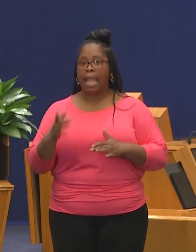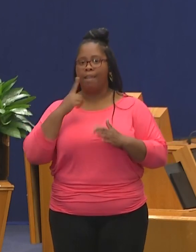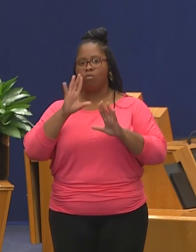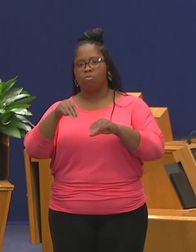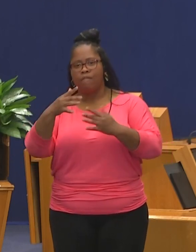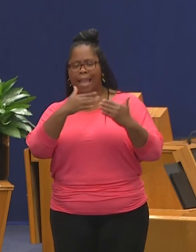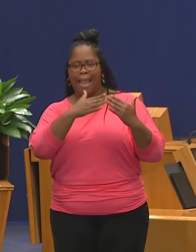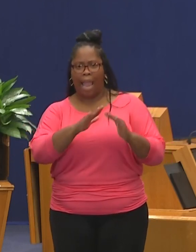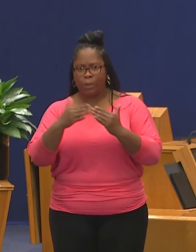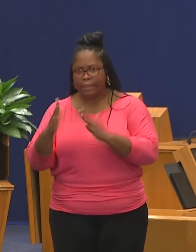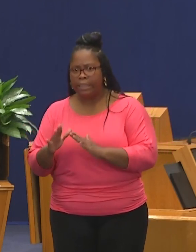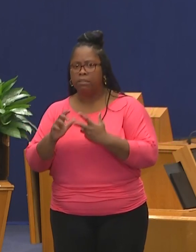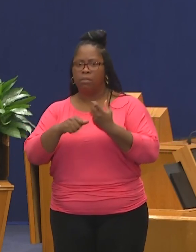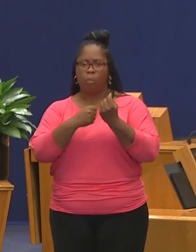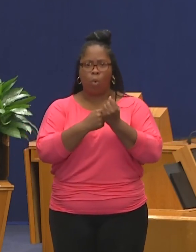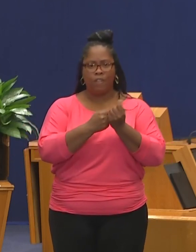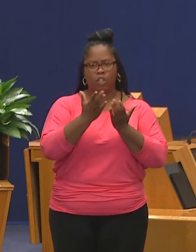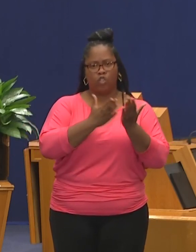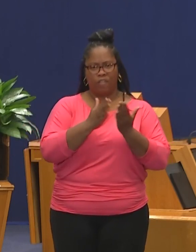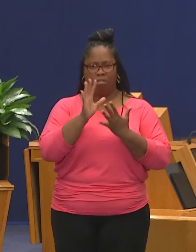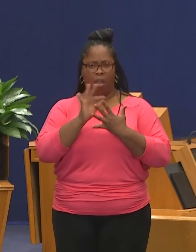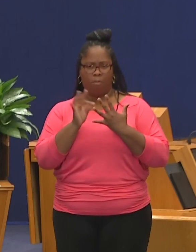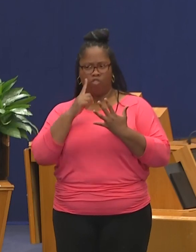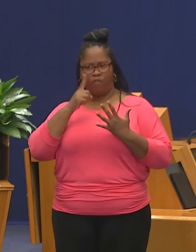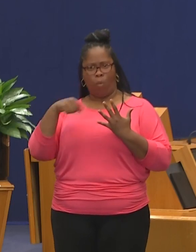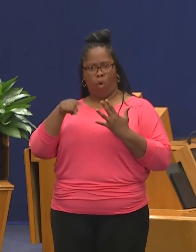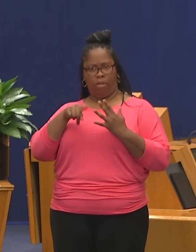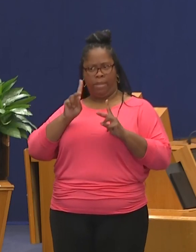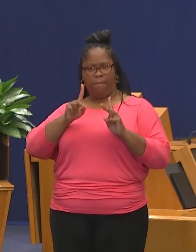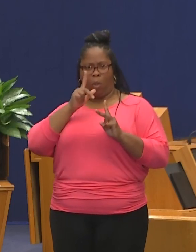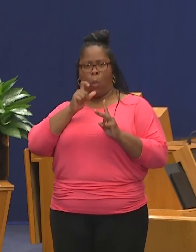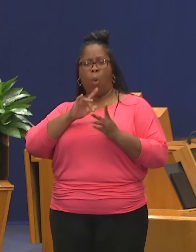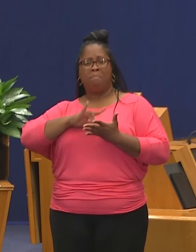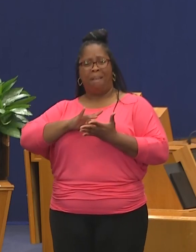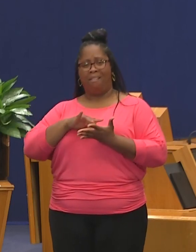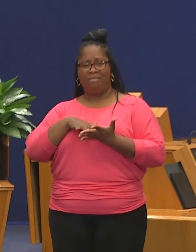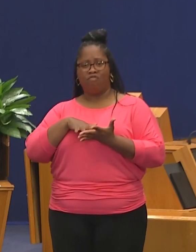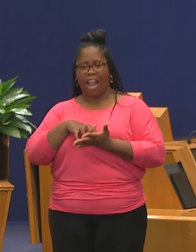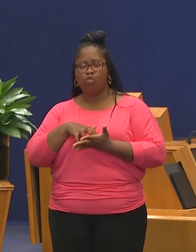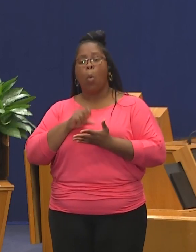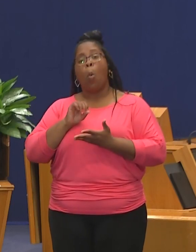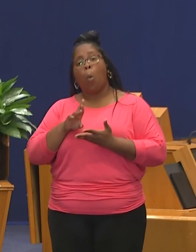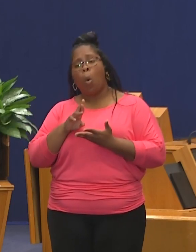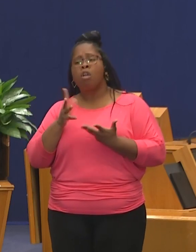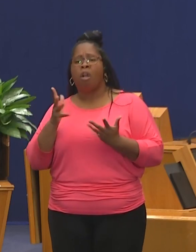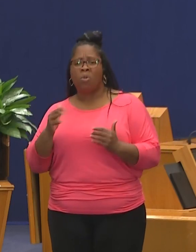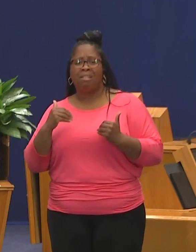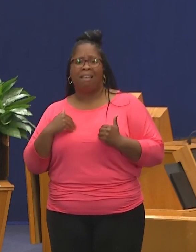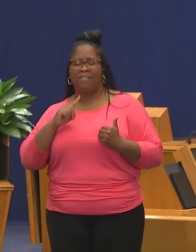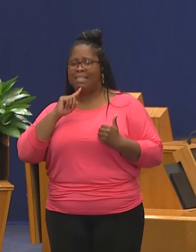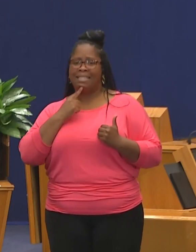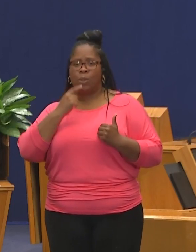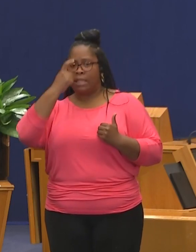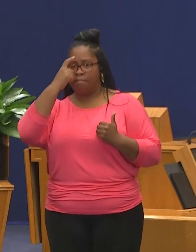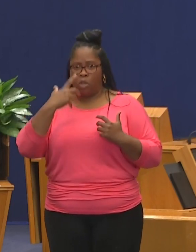ABLE TO PLAN FOR HOUSING AND